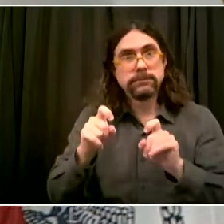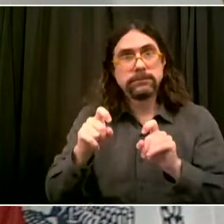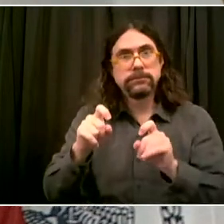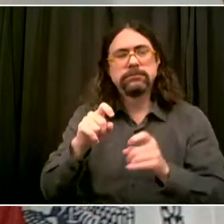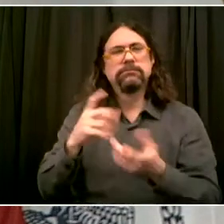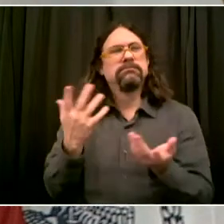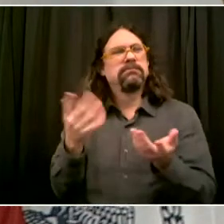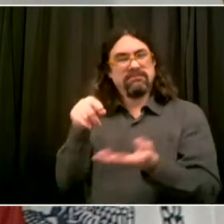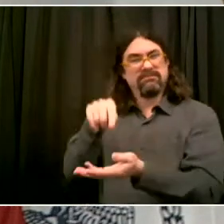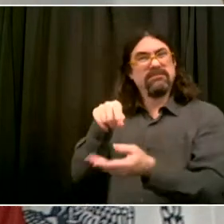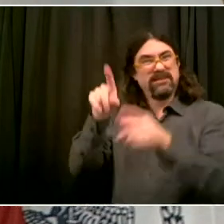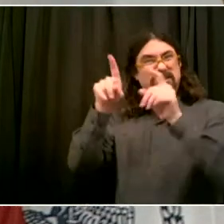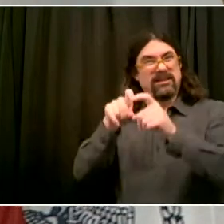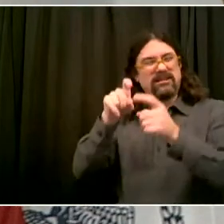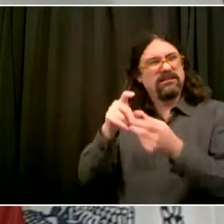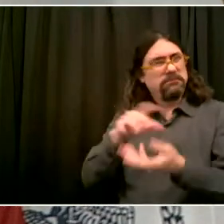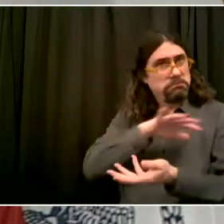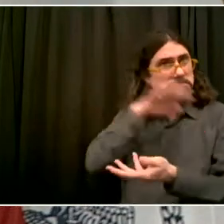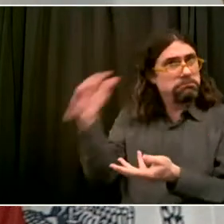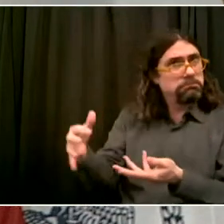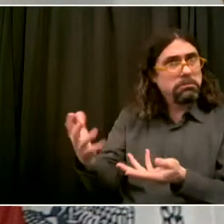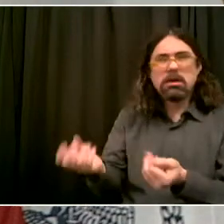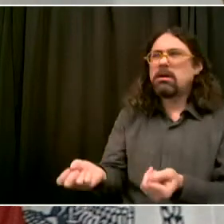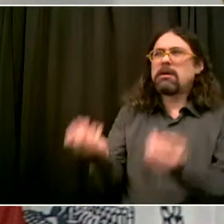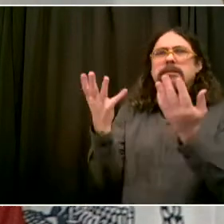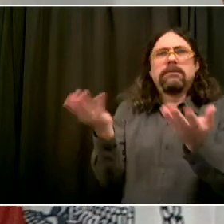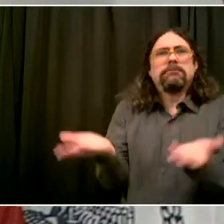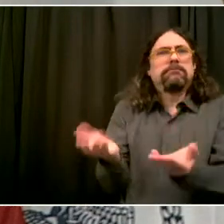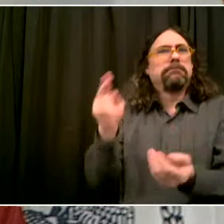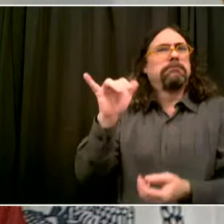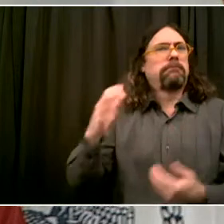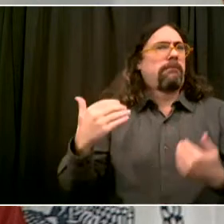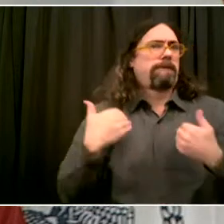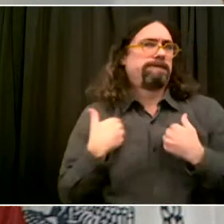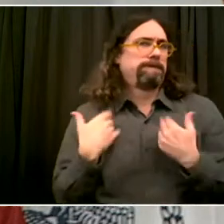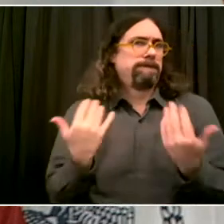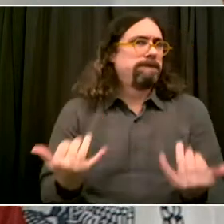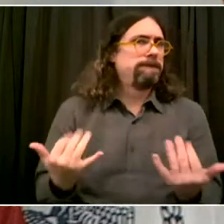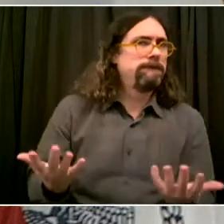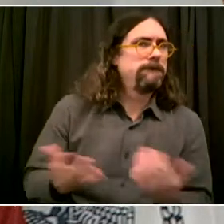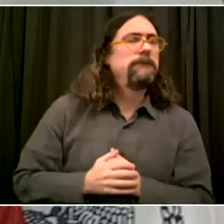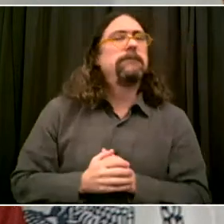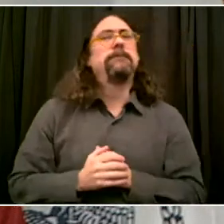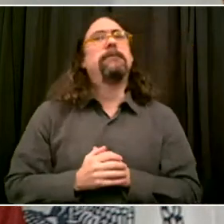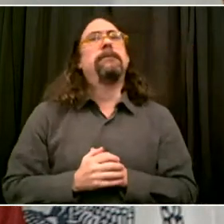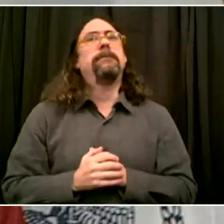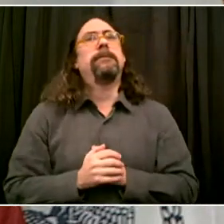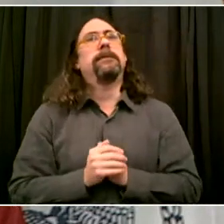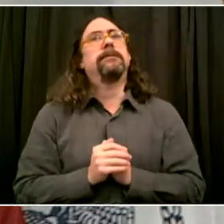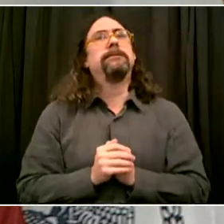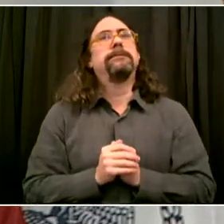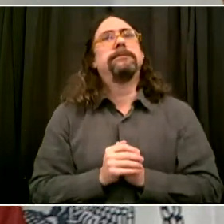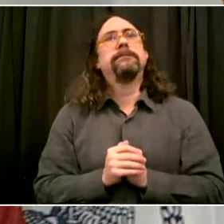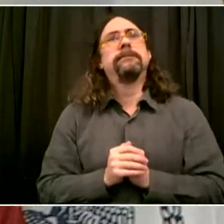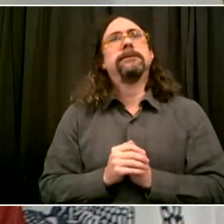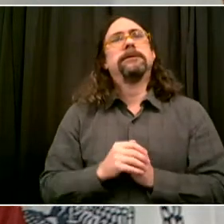CHANGED AT ALL FOR THE BETTER, FOFOR THE WORSE? KIND OF GIVE U A LITTLE MORE DETAIL ON WHAT IS INGOG G N OWITH THE RAPID TEST